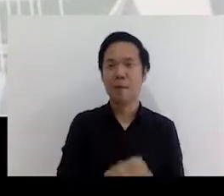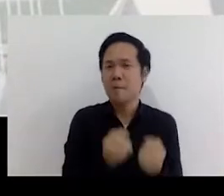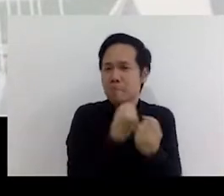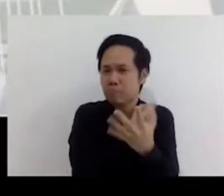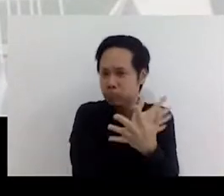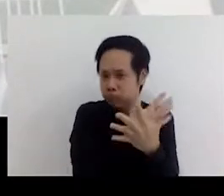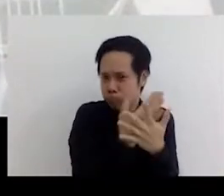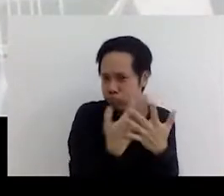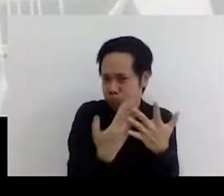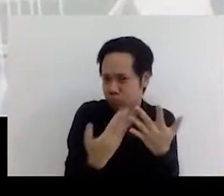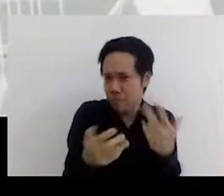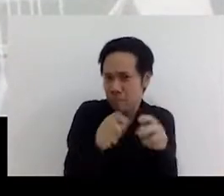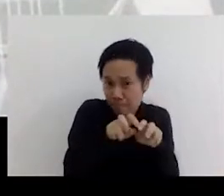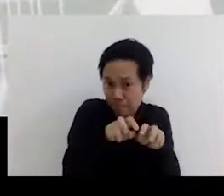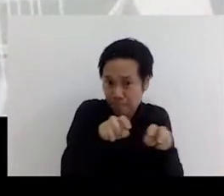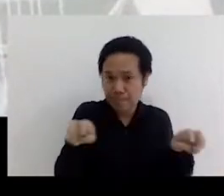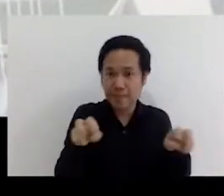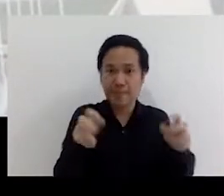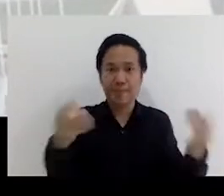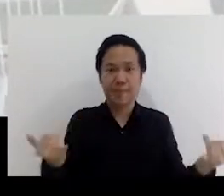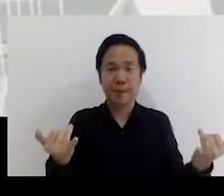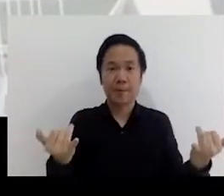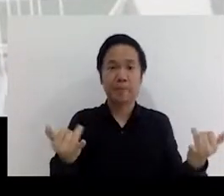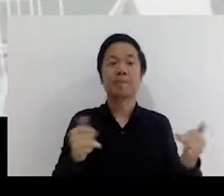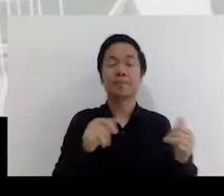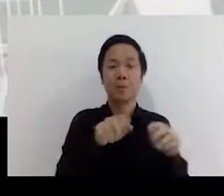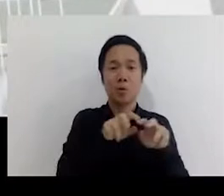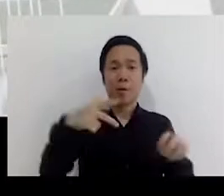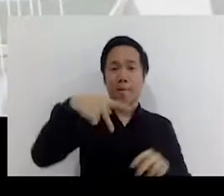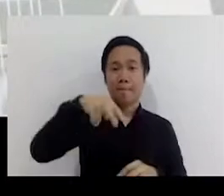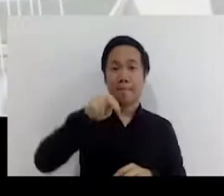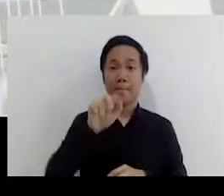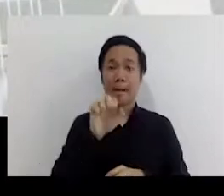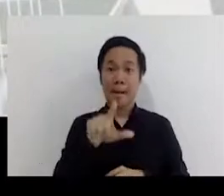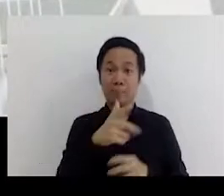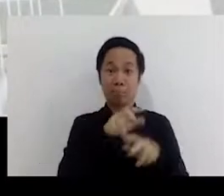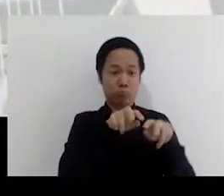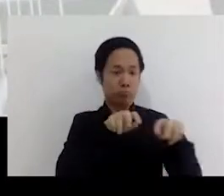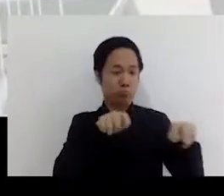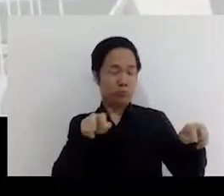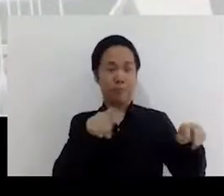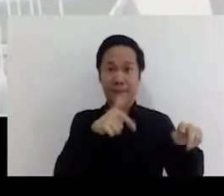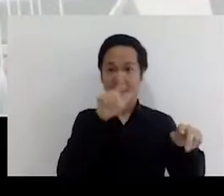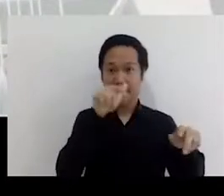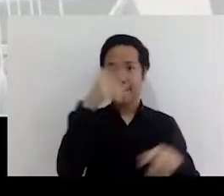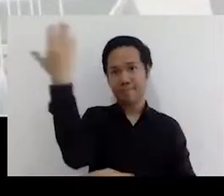that I will introduce to you after Maria speaks.